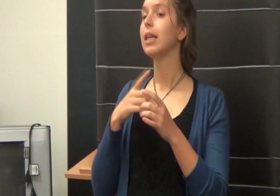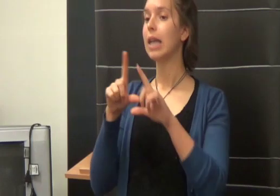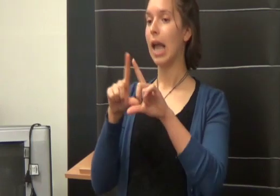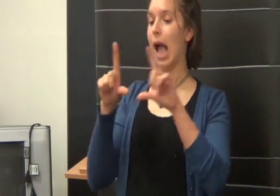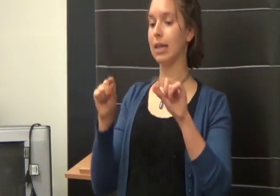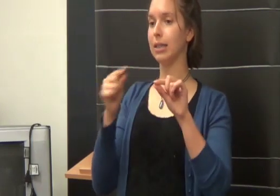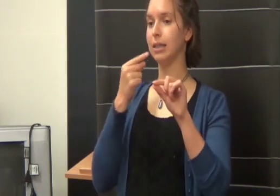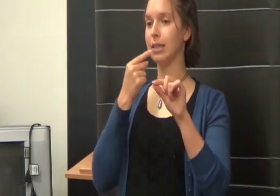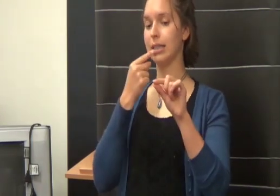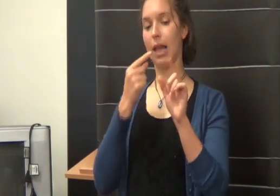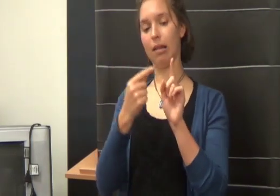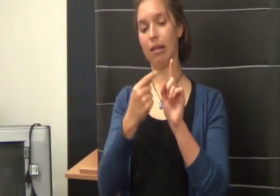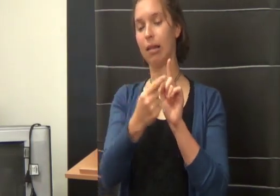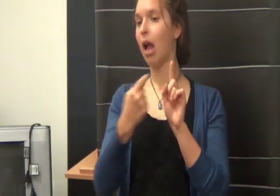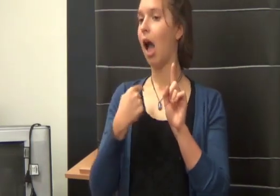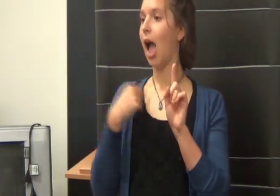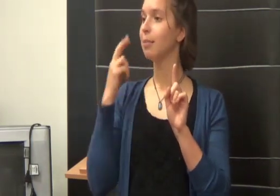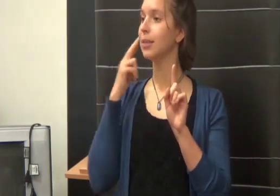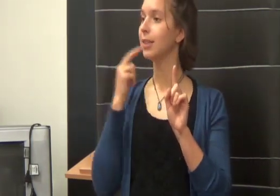I'm Deafblind...' and each person's preference would be different.